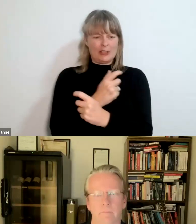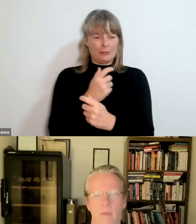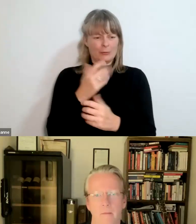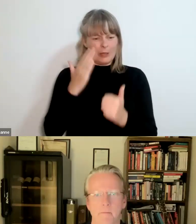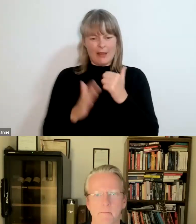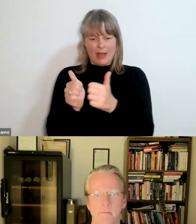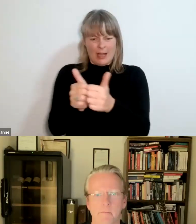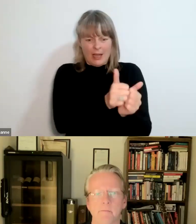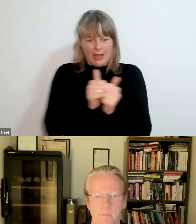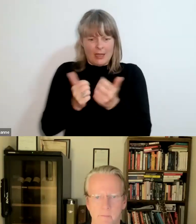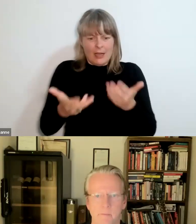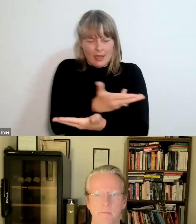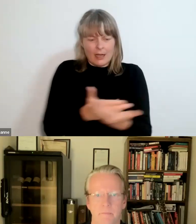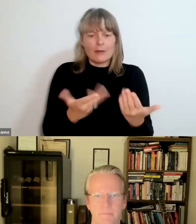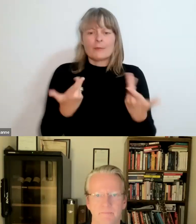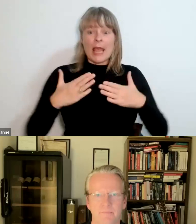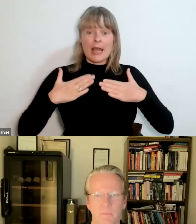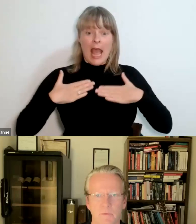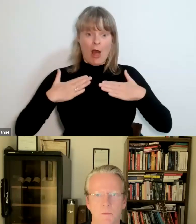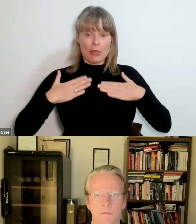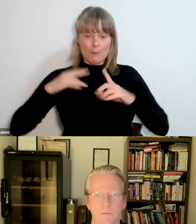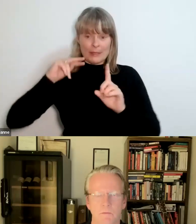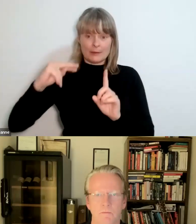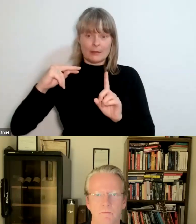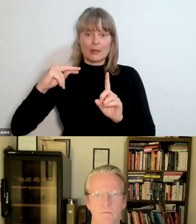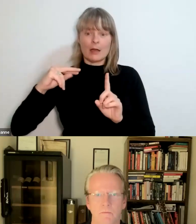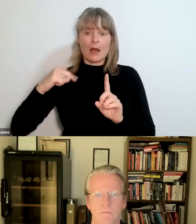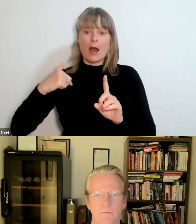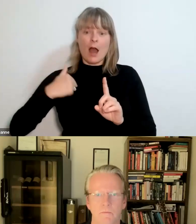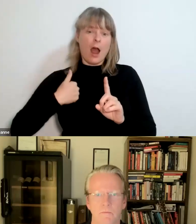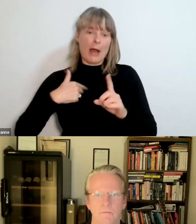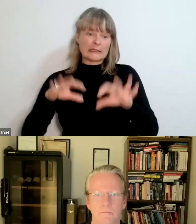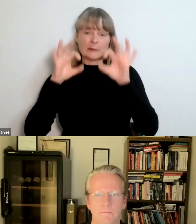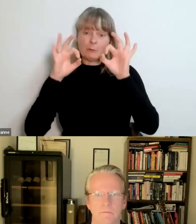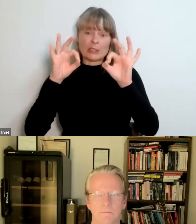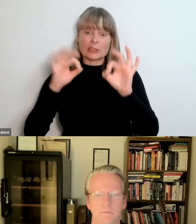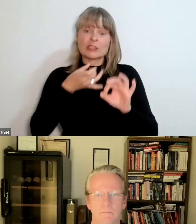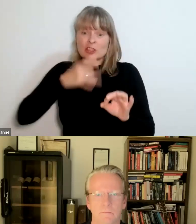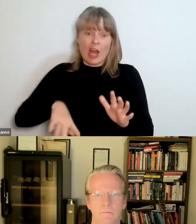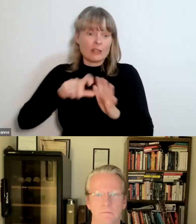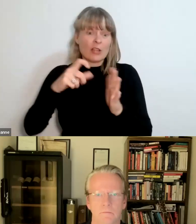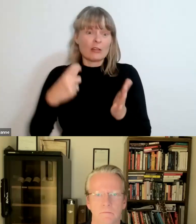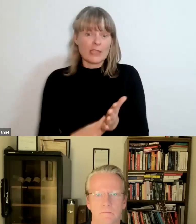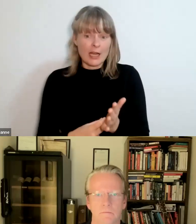entire industry of professionals to care about the same children I cared about as a health professional, yet we had never really